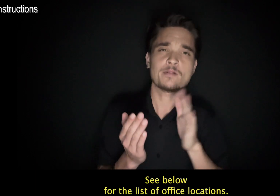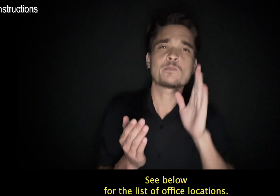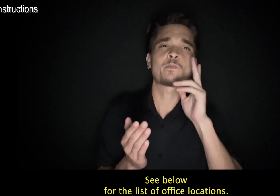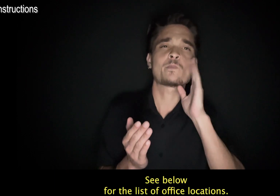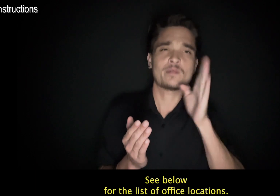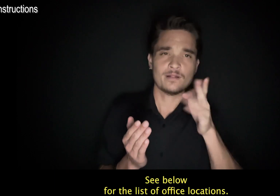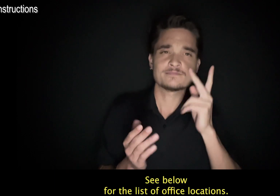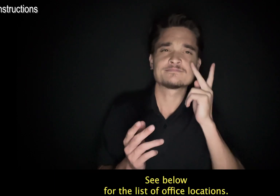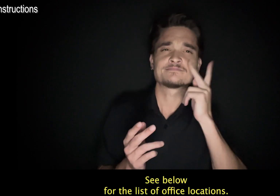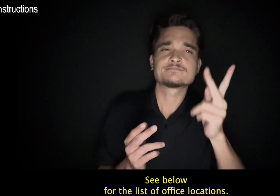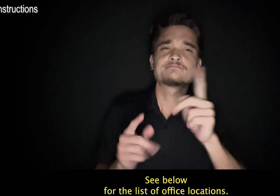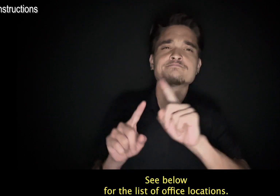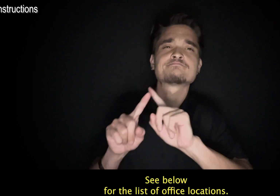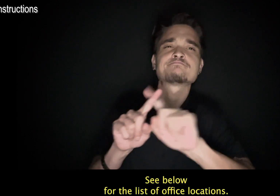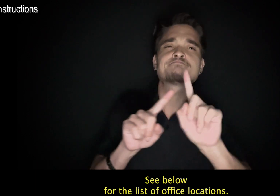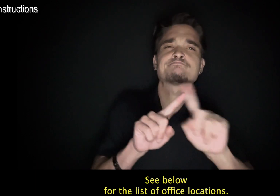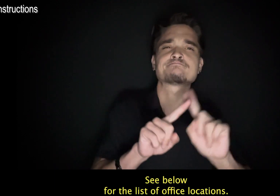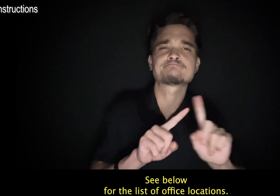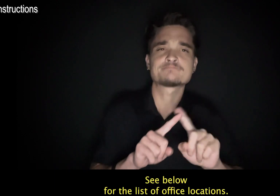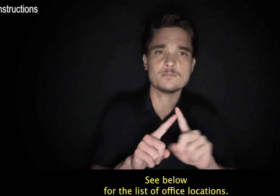See below for the list of office locations.